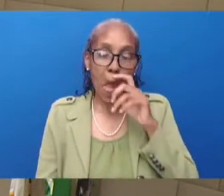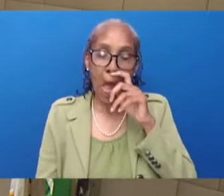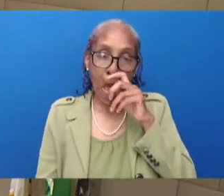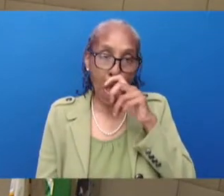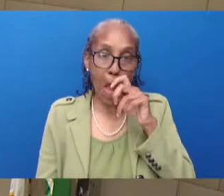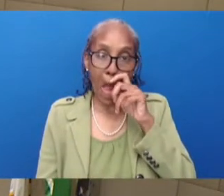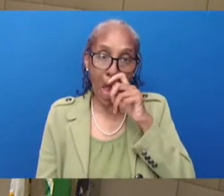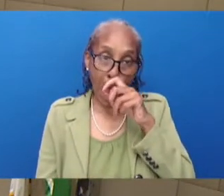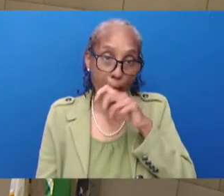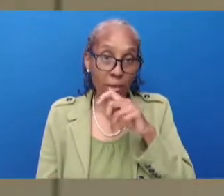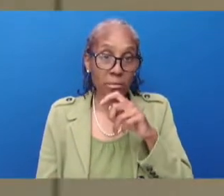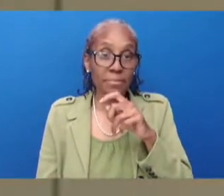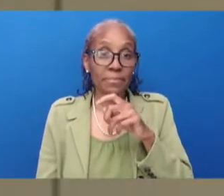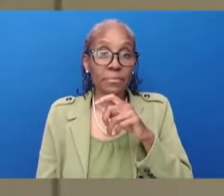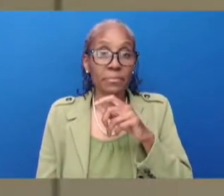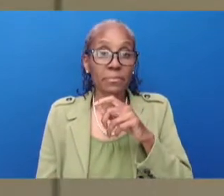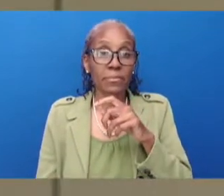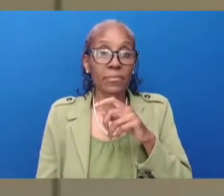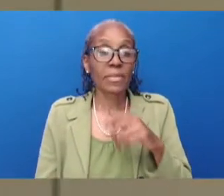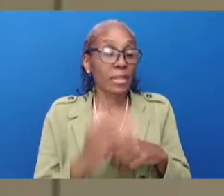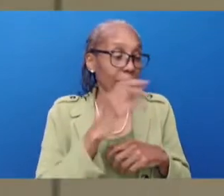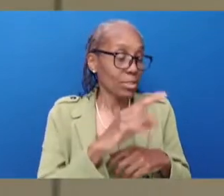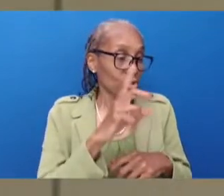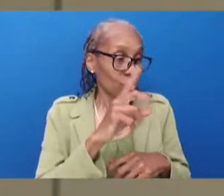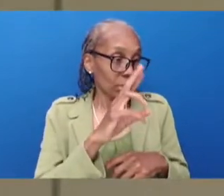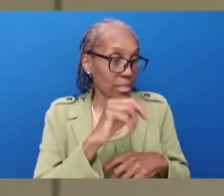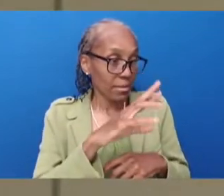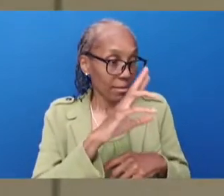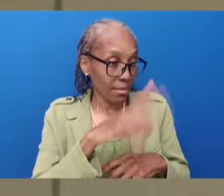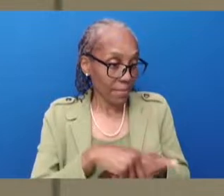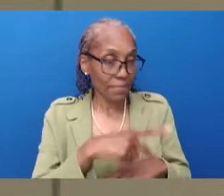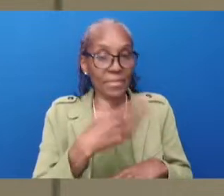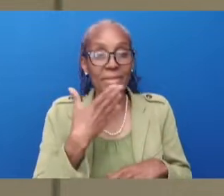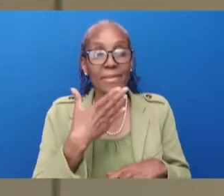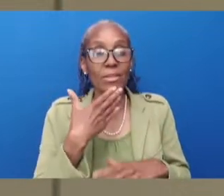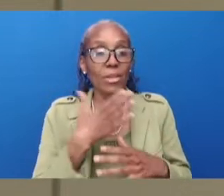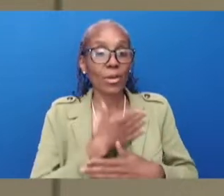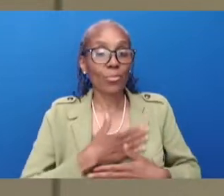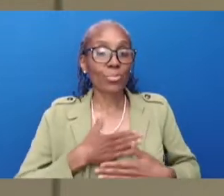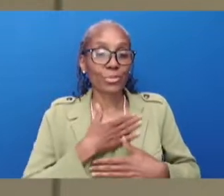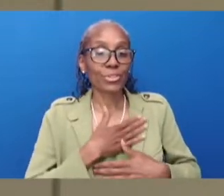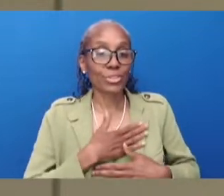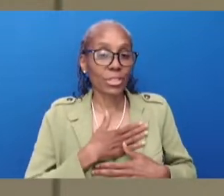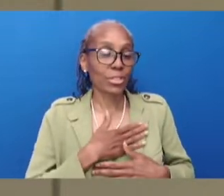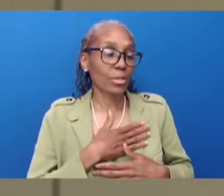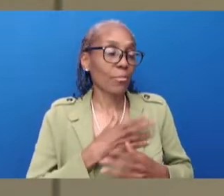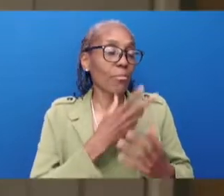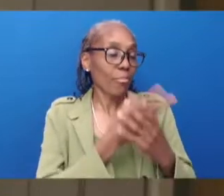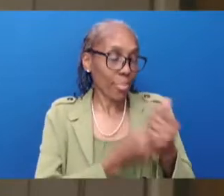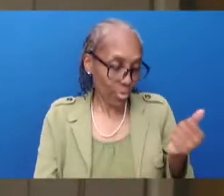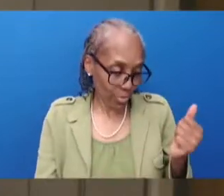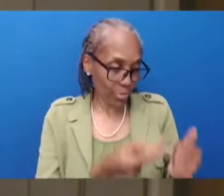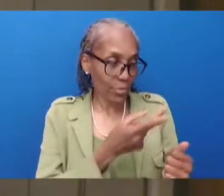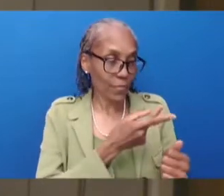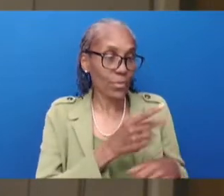I HOPE YOU FEEL IT. THANK YOU.